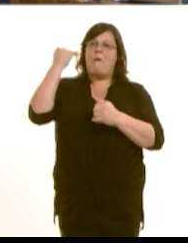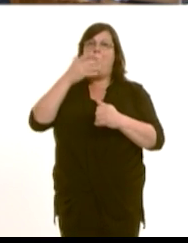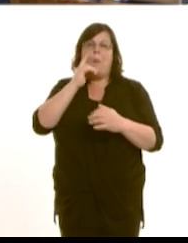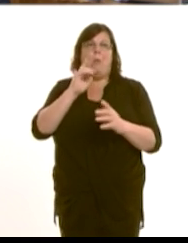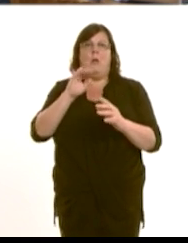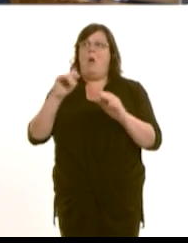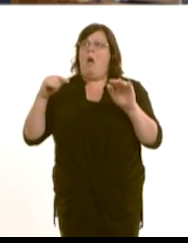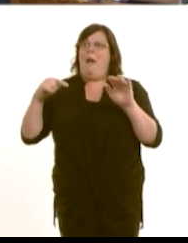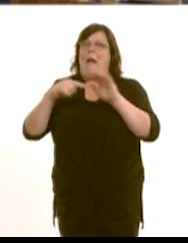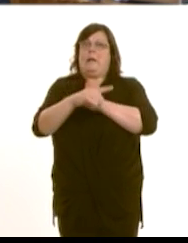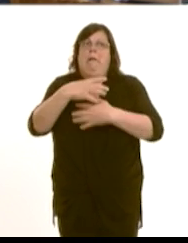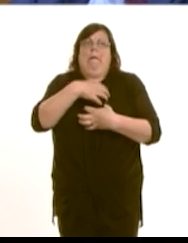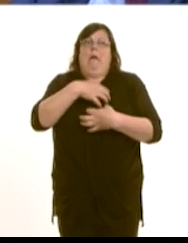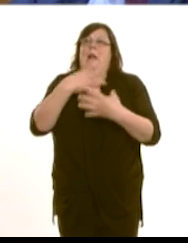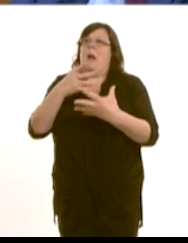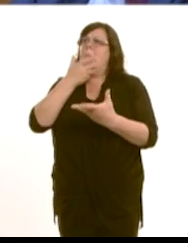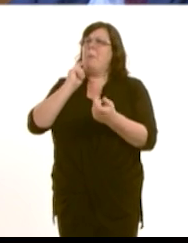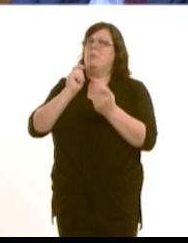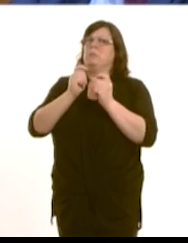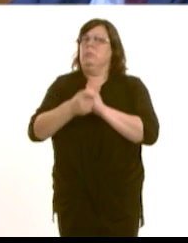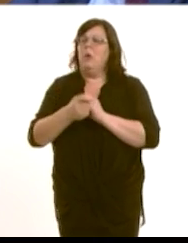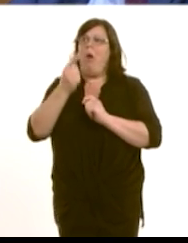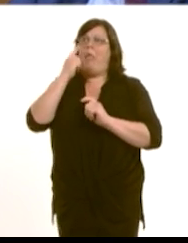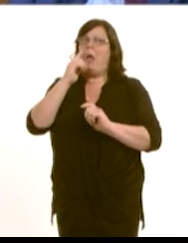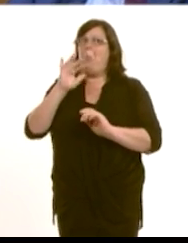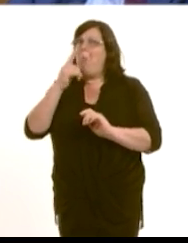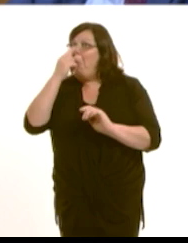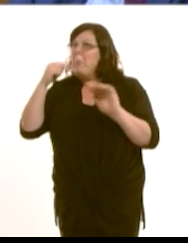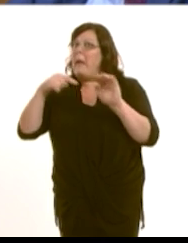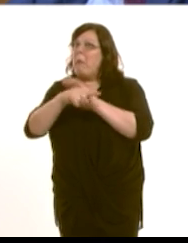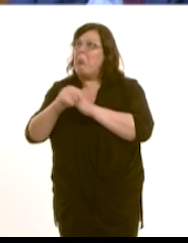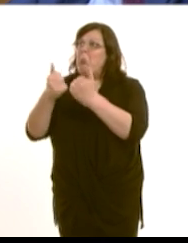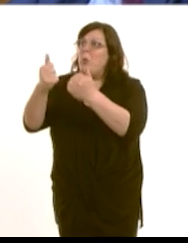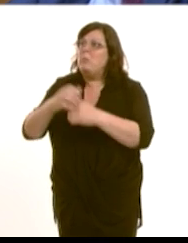Carwyn Jones: I saw the report, but, in common with a number of businesses that Iíve met